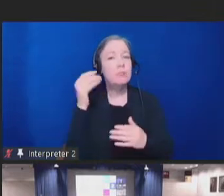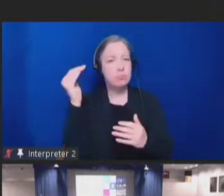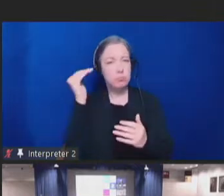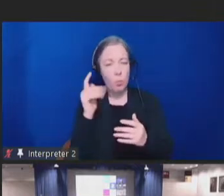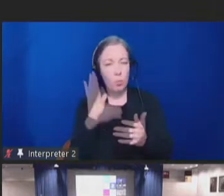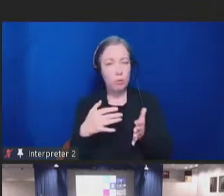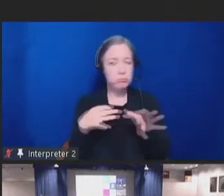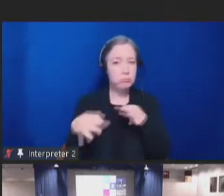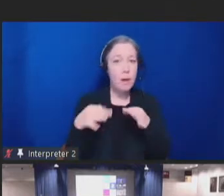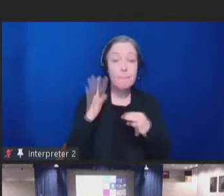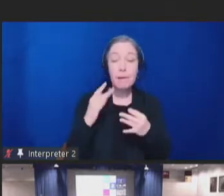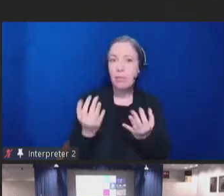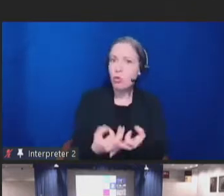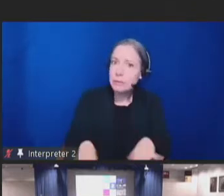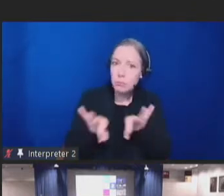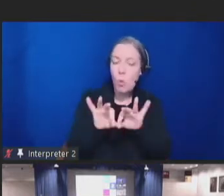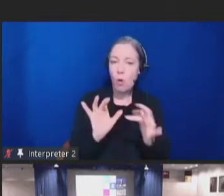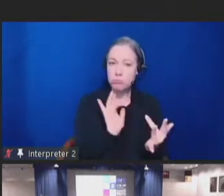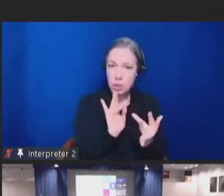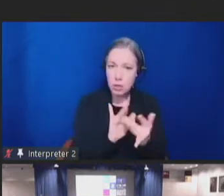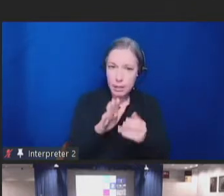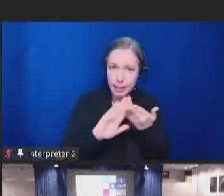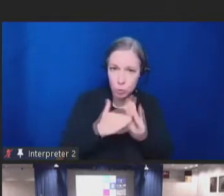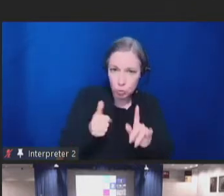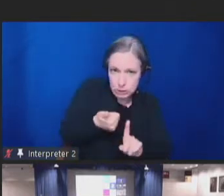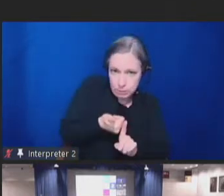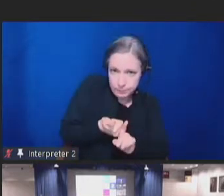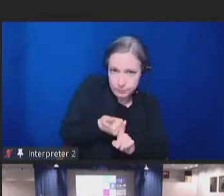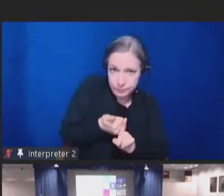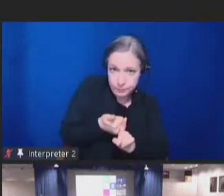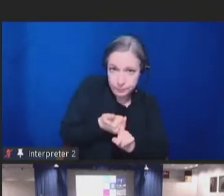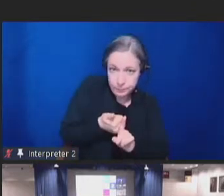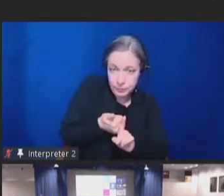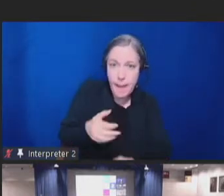communities because they get to activate -- or, you know, there's the benefit of activating local